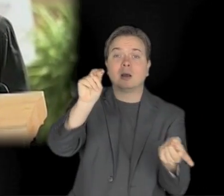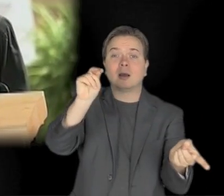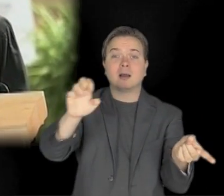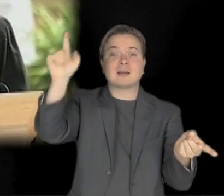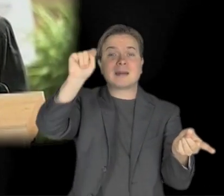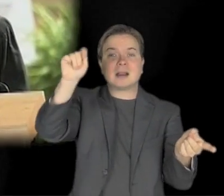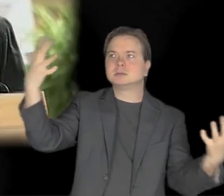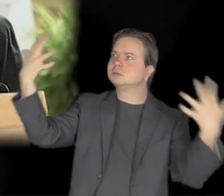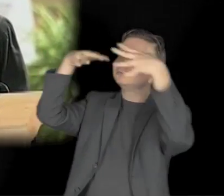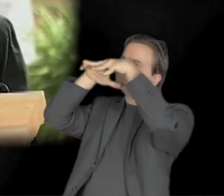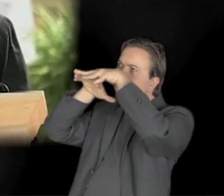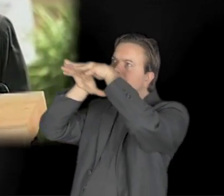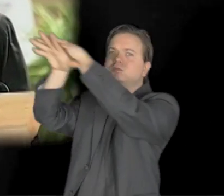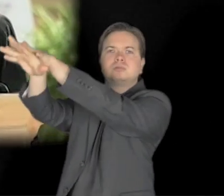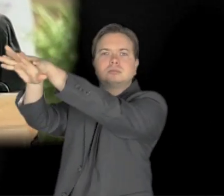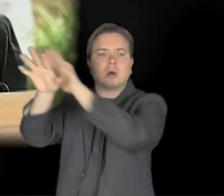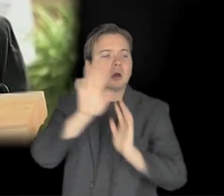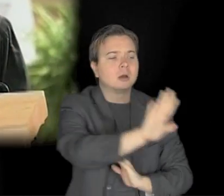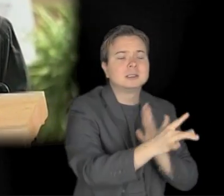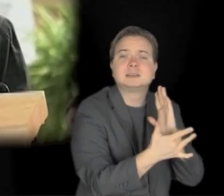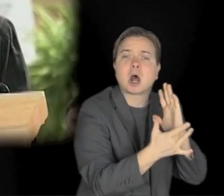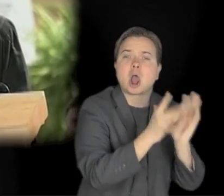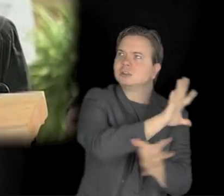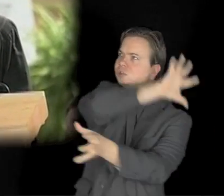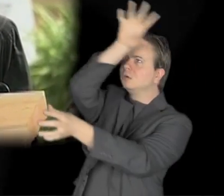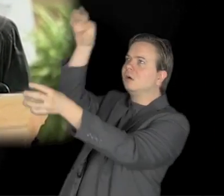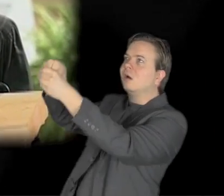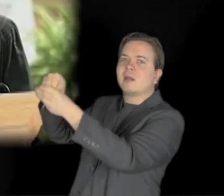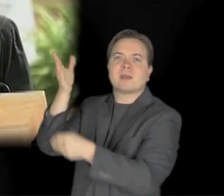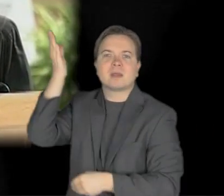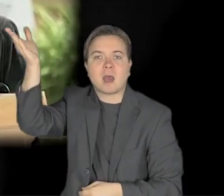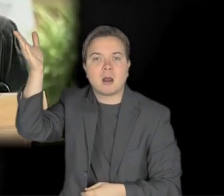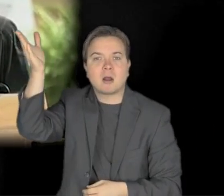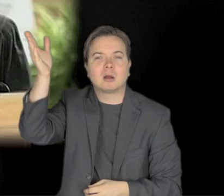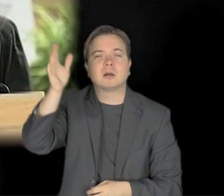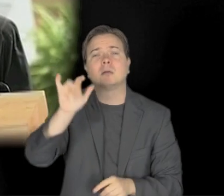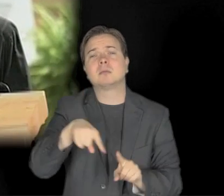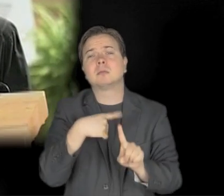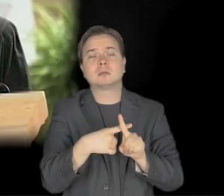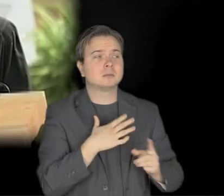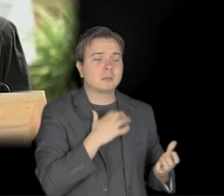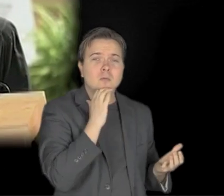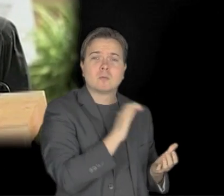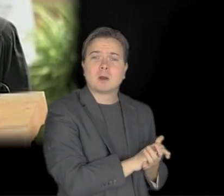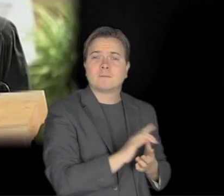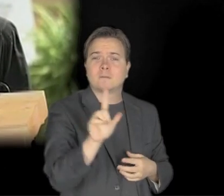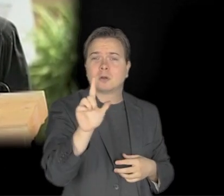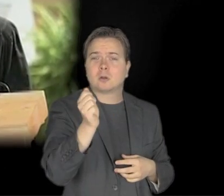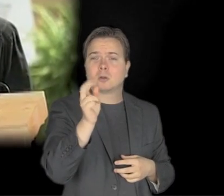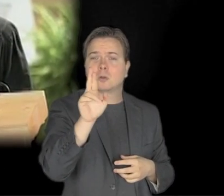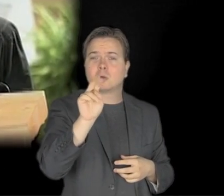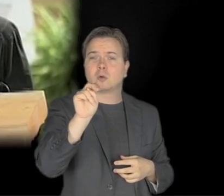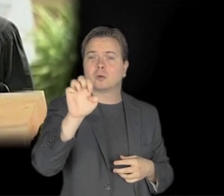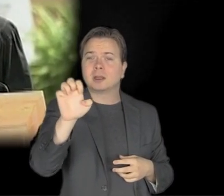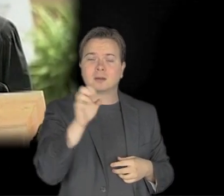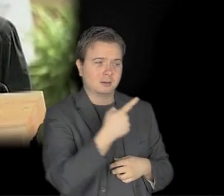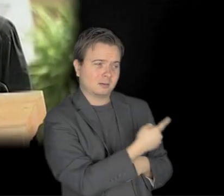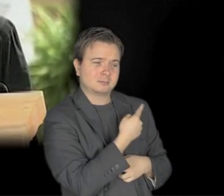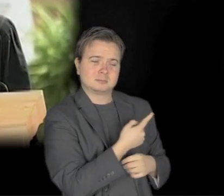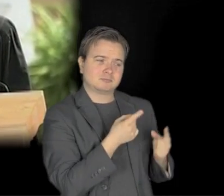we developed at NeXT is at the heart of Apple's current renaissance. And Laurene and I have a wonderful family together.